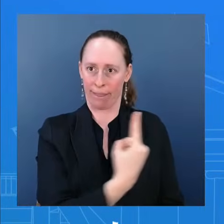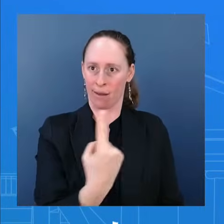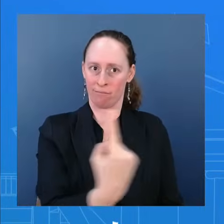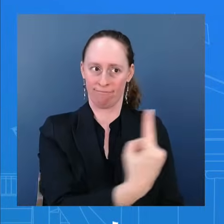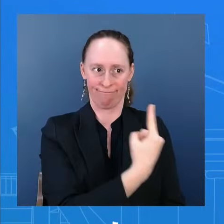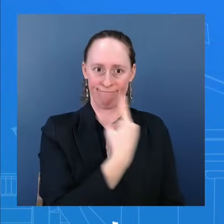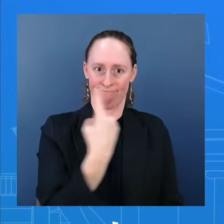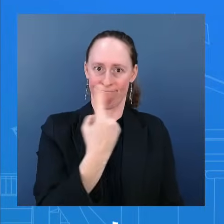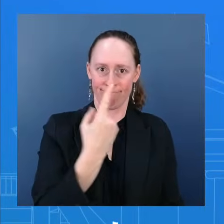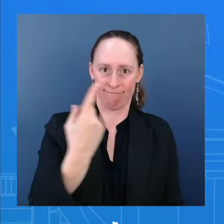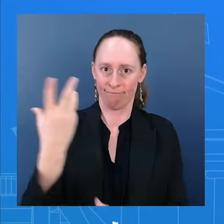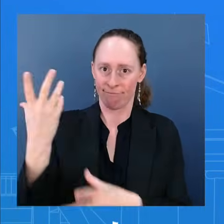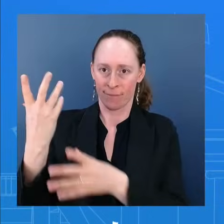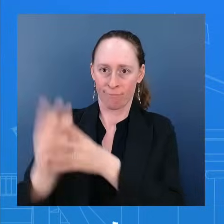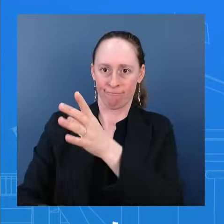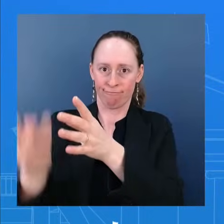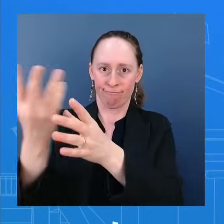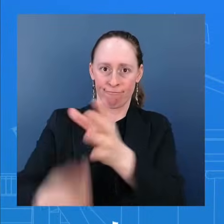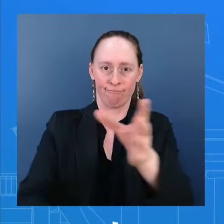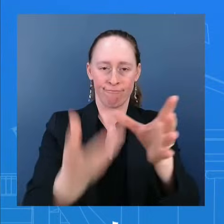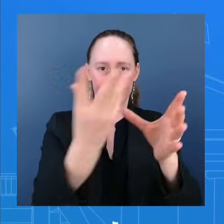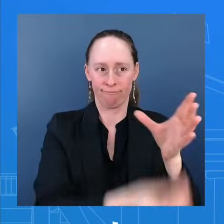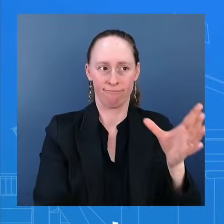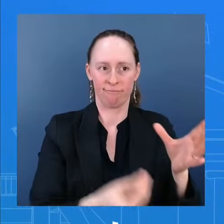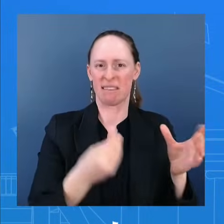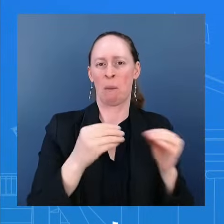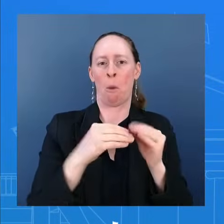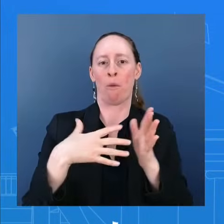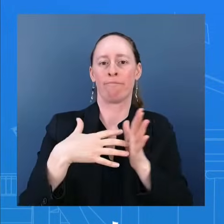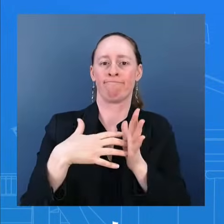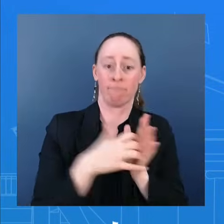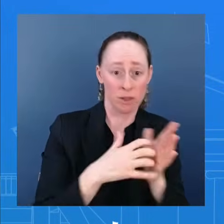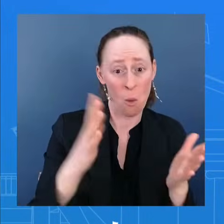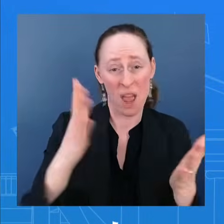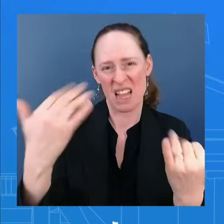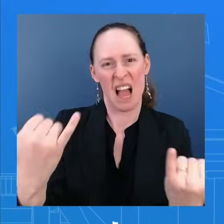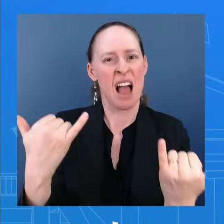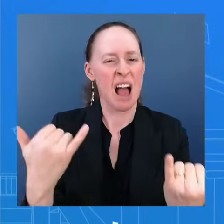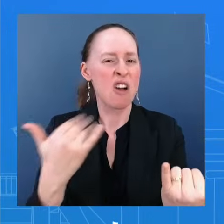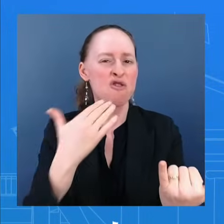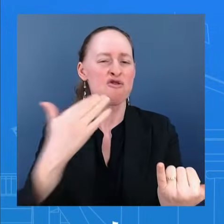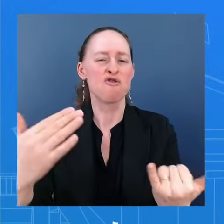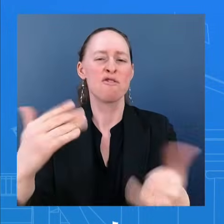this is the moment to make this deal. And that's why, I think, Jake believes that we're -- that we're getting close.